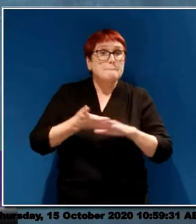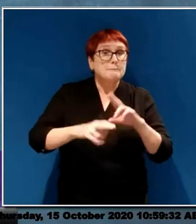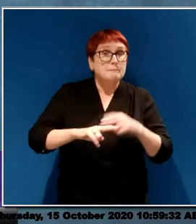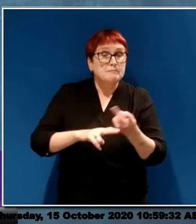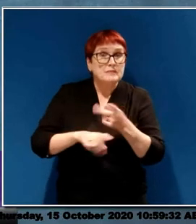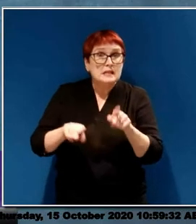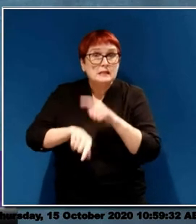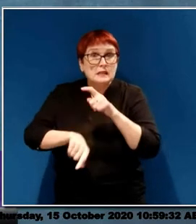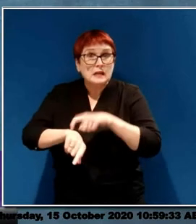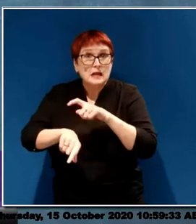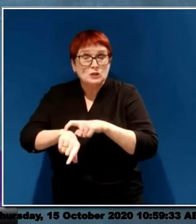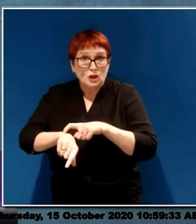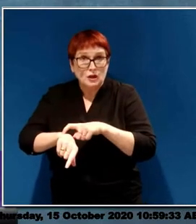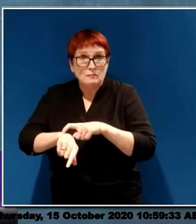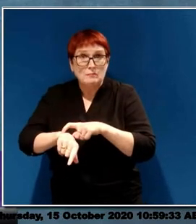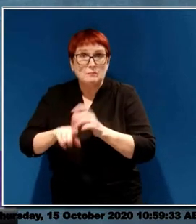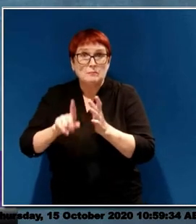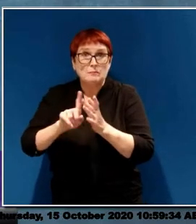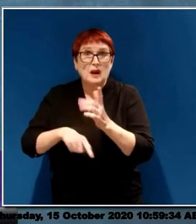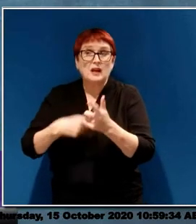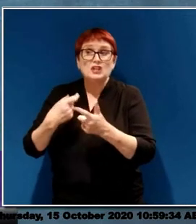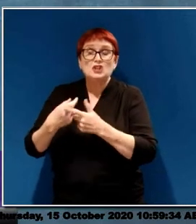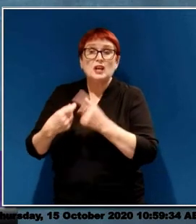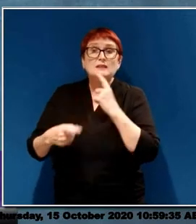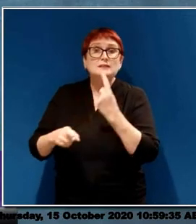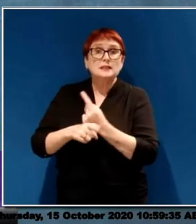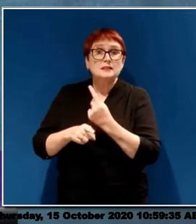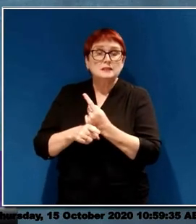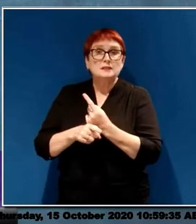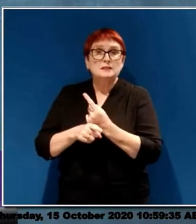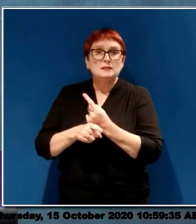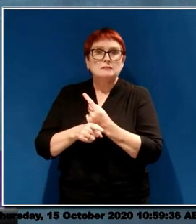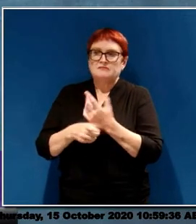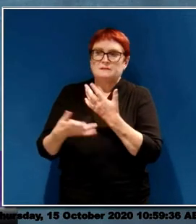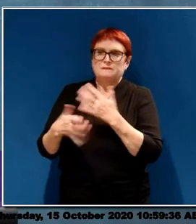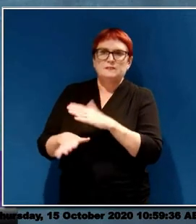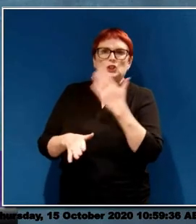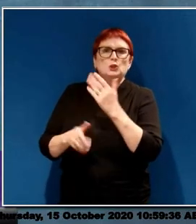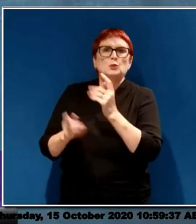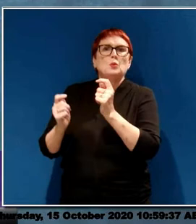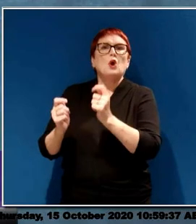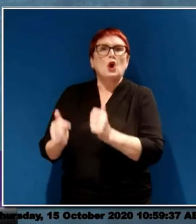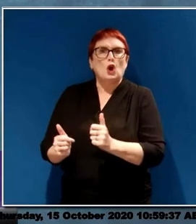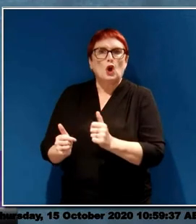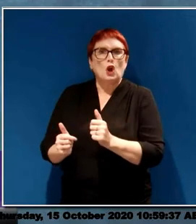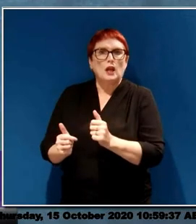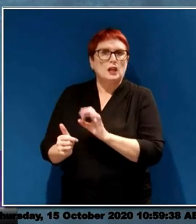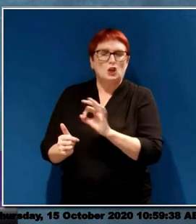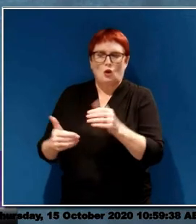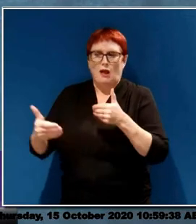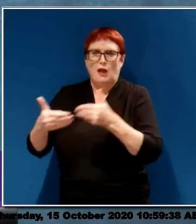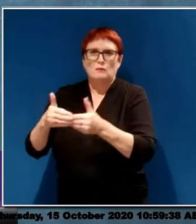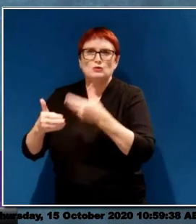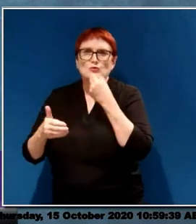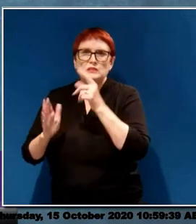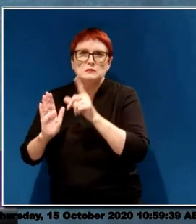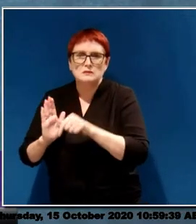just mentioned he ended his school year a bit early. Yes. Did you feel like he'd come to the end of the road with the school